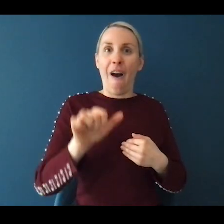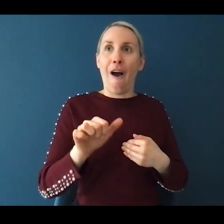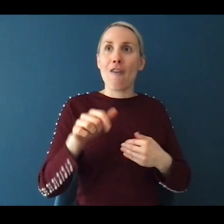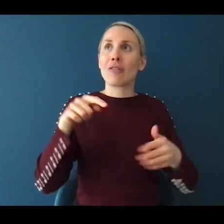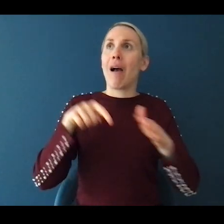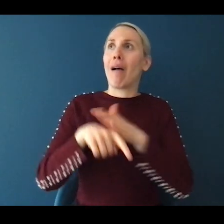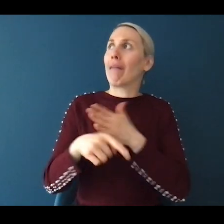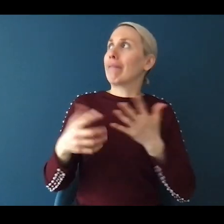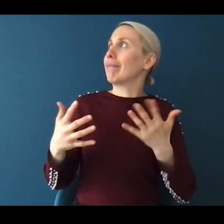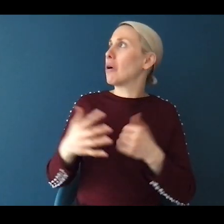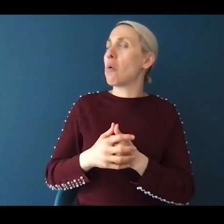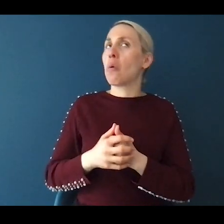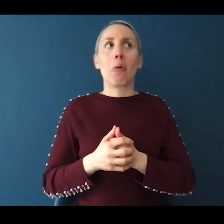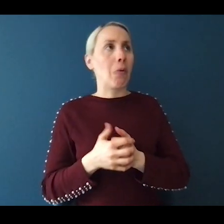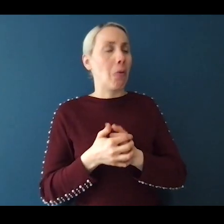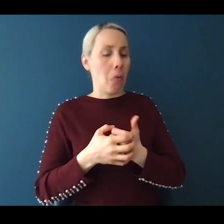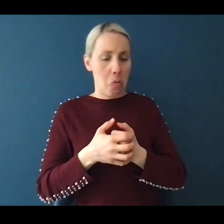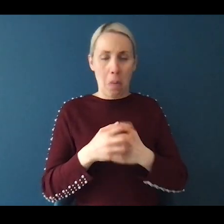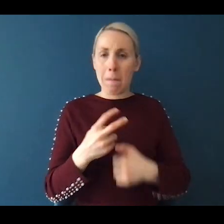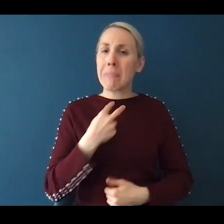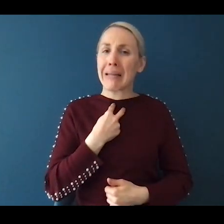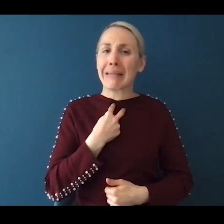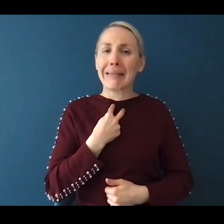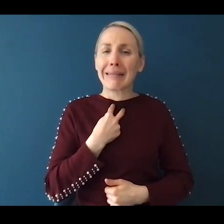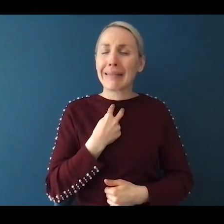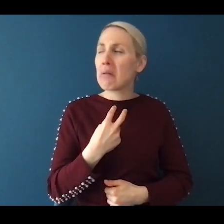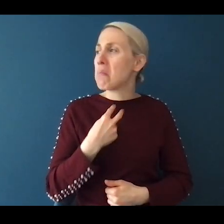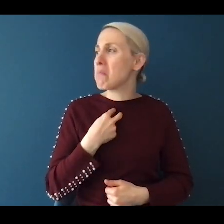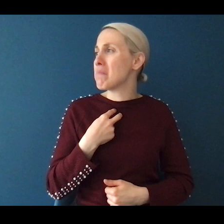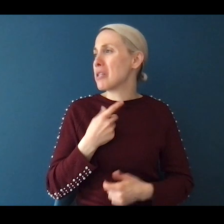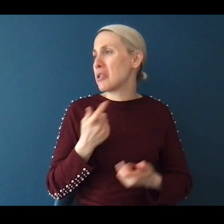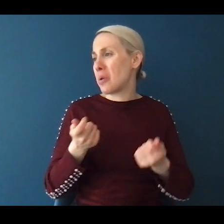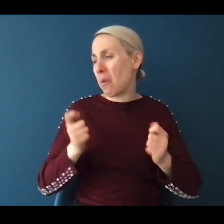know you for a whole year you're in this bubble where you can